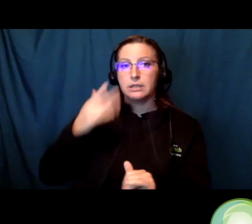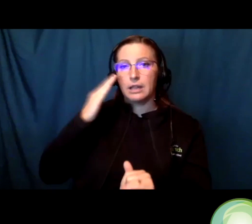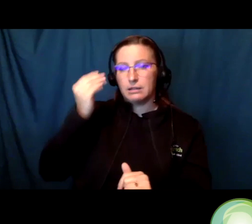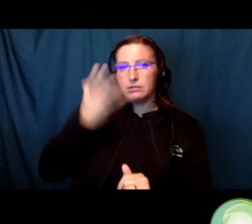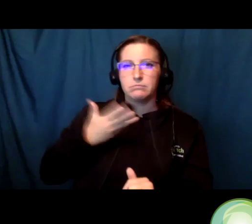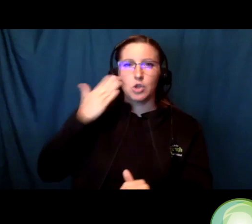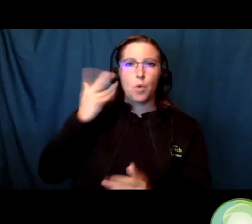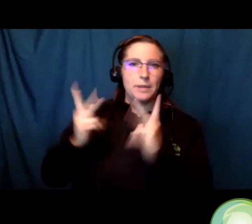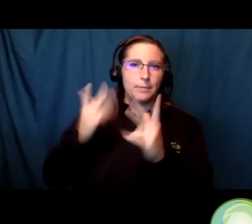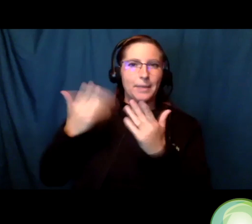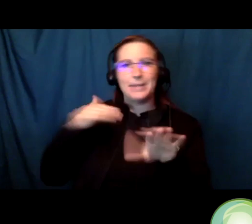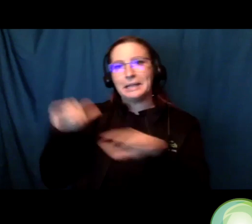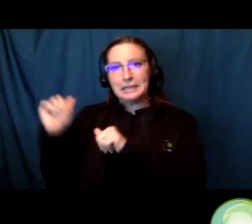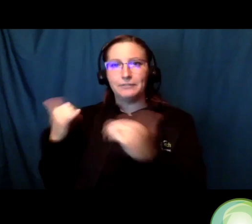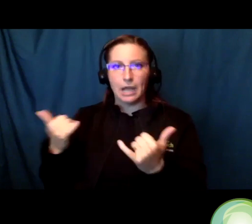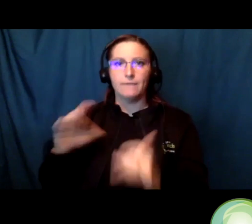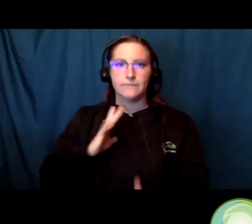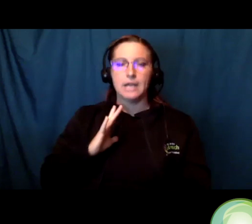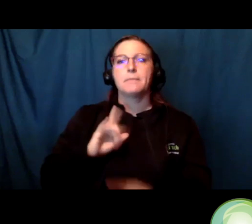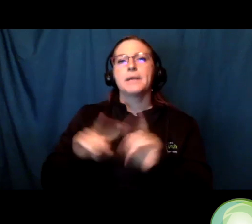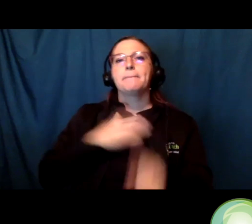have to head out now, let us know what your role is this is